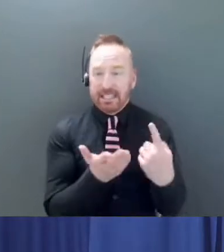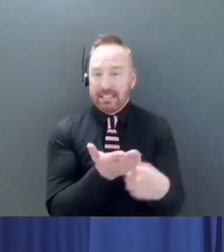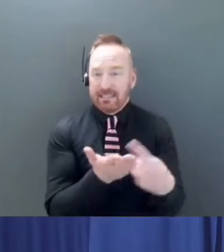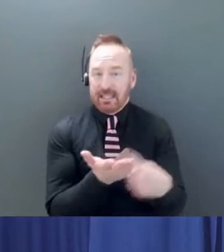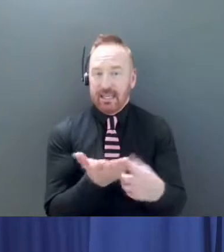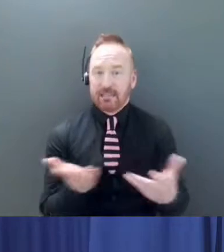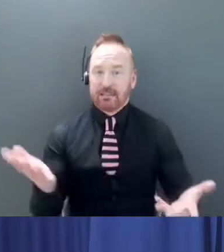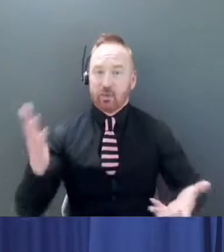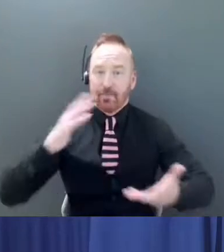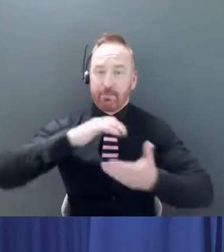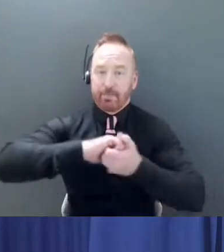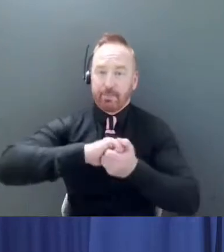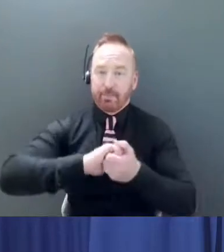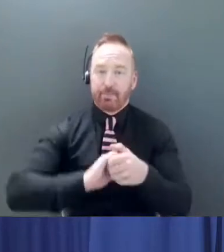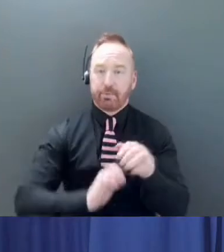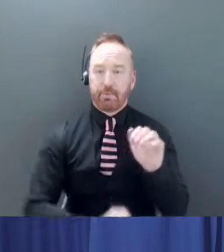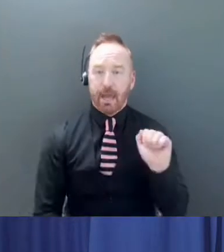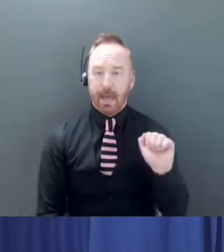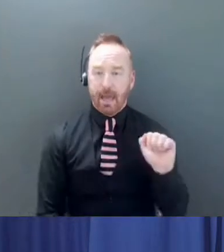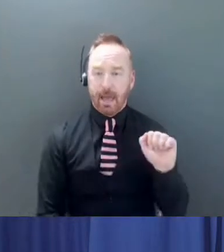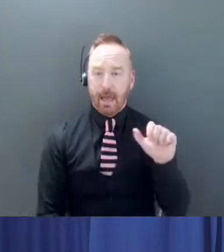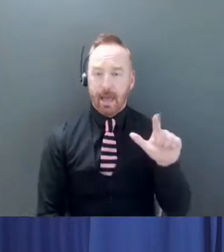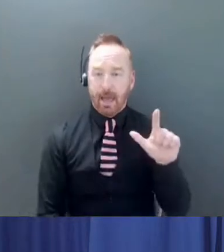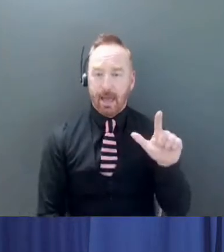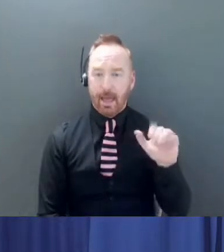Where physical distancing is not possible.